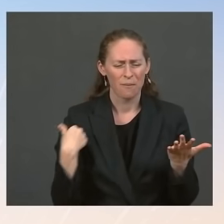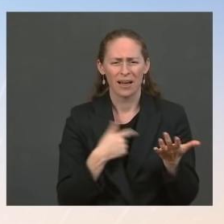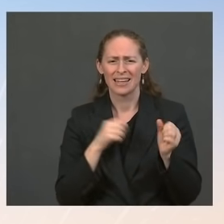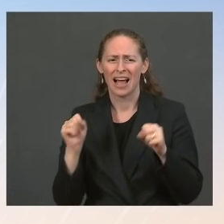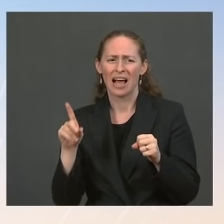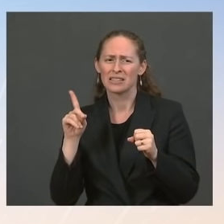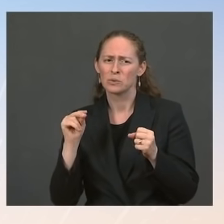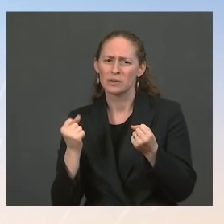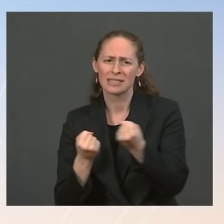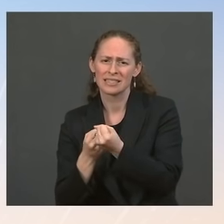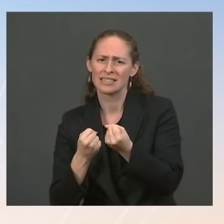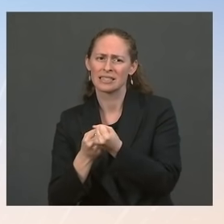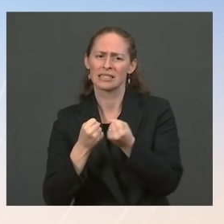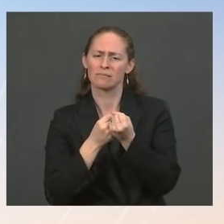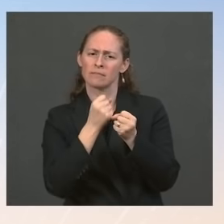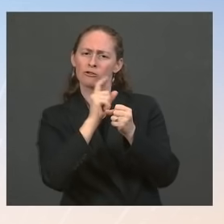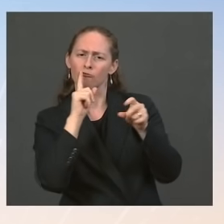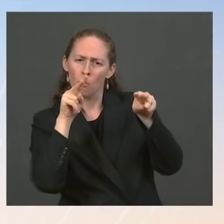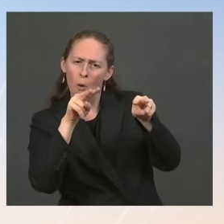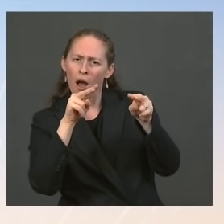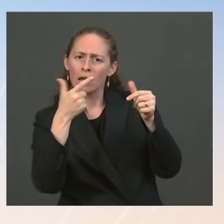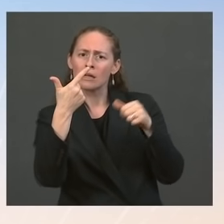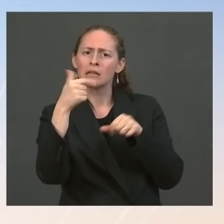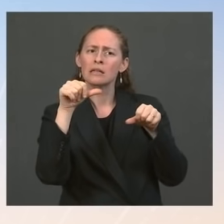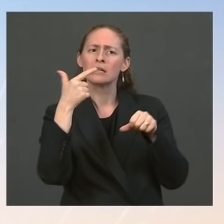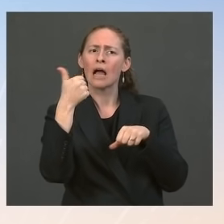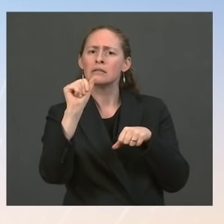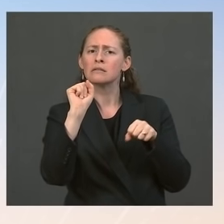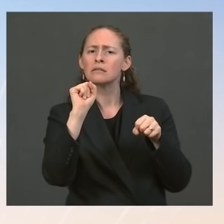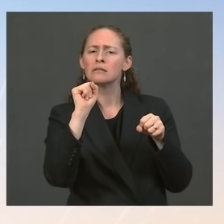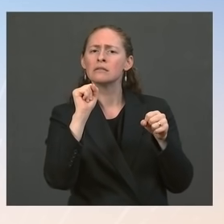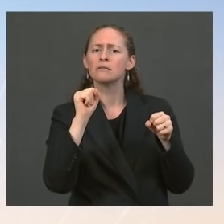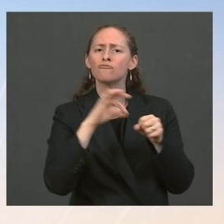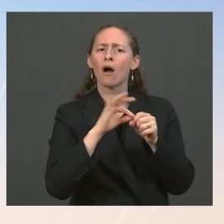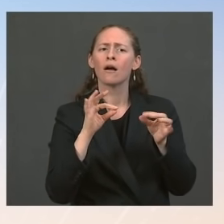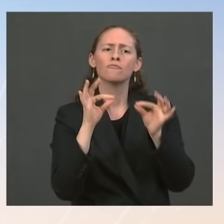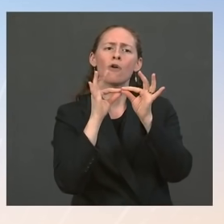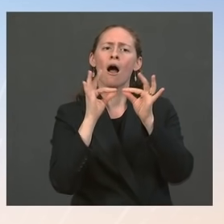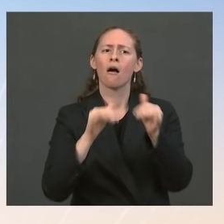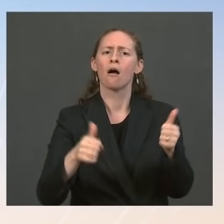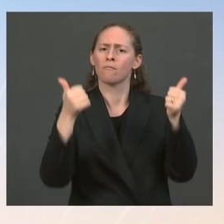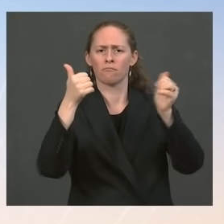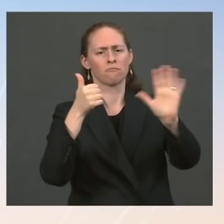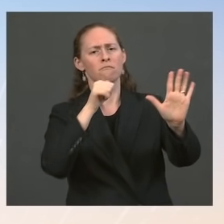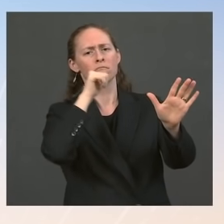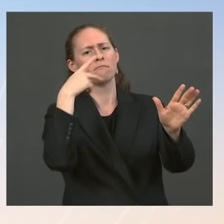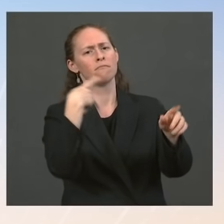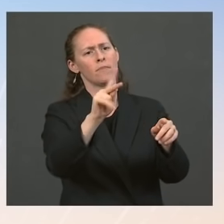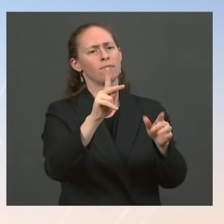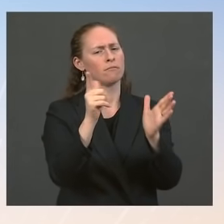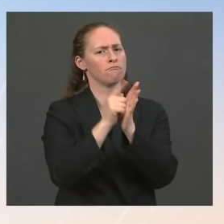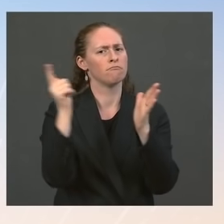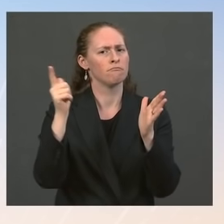and address any illegal conduct that might be contributing to price increases. The FTC responded, committing to take specific actions